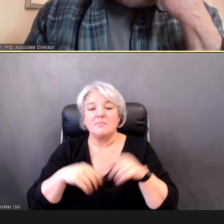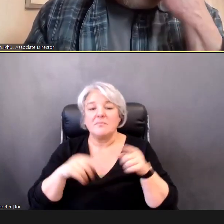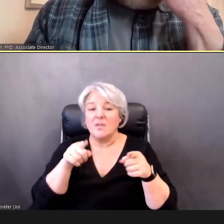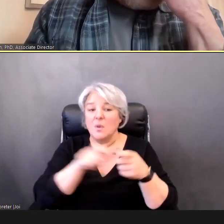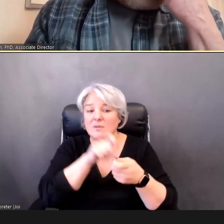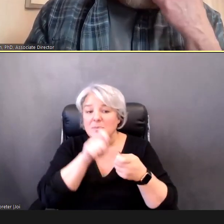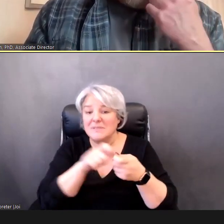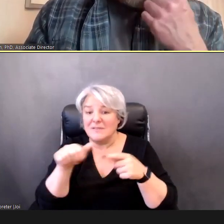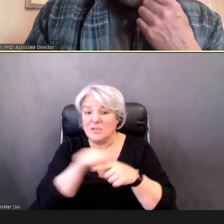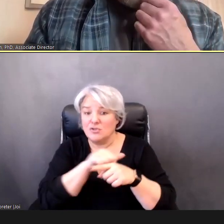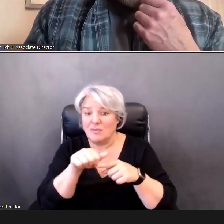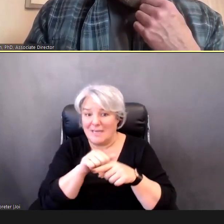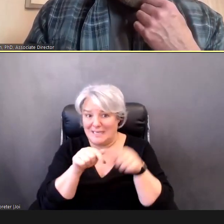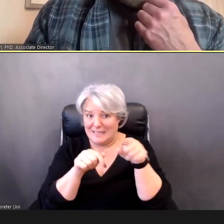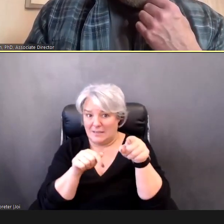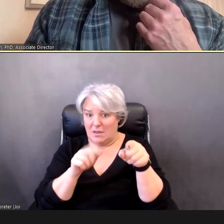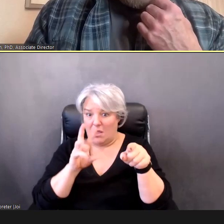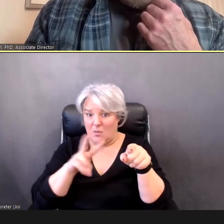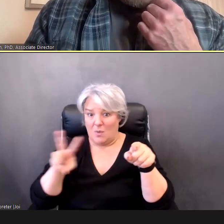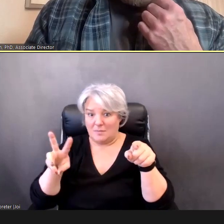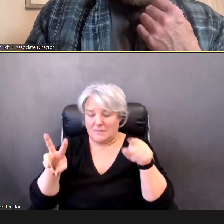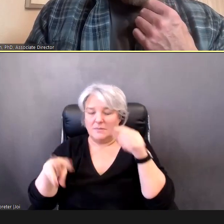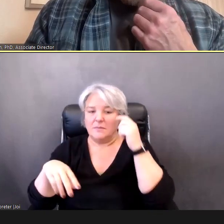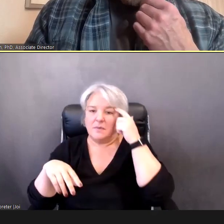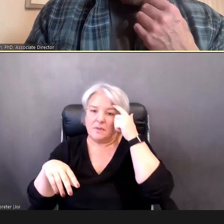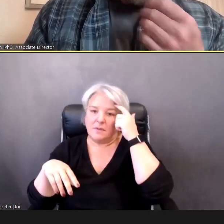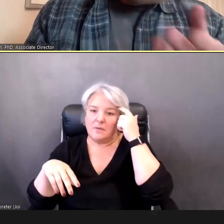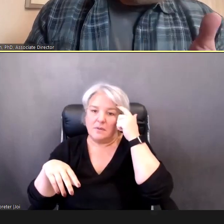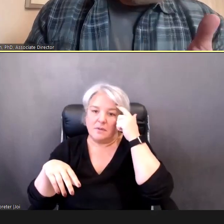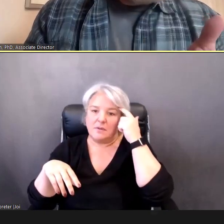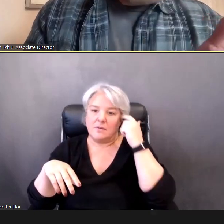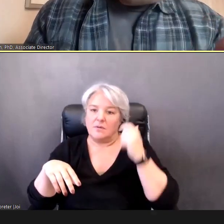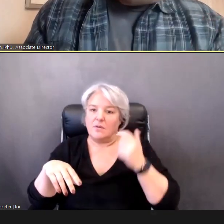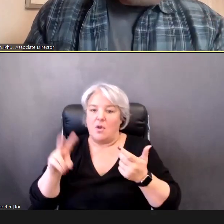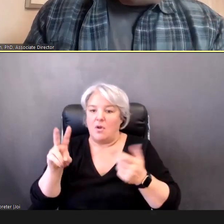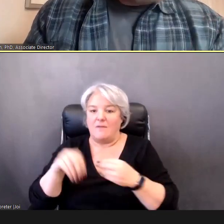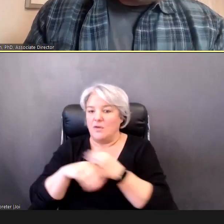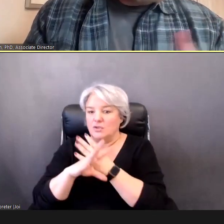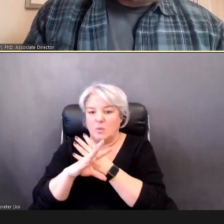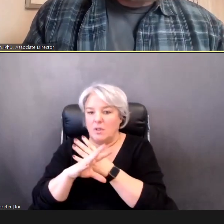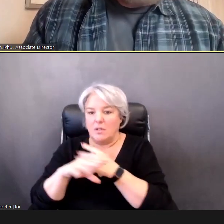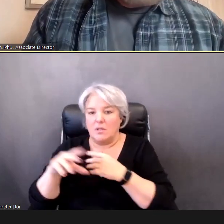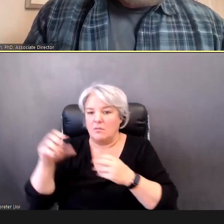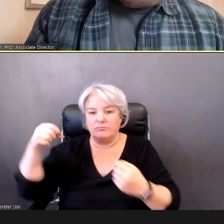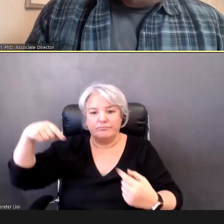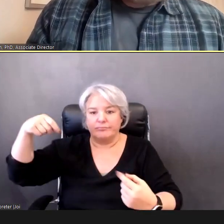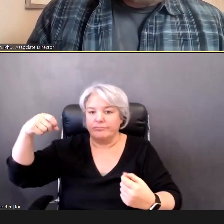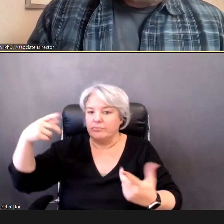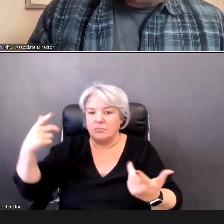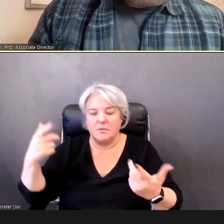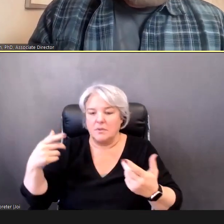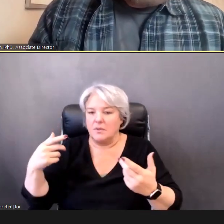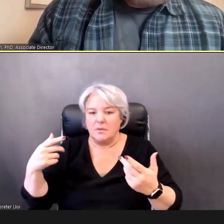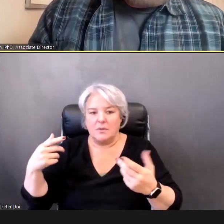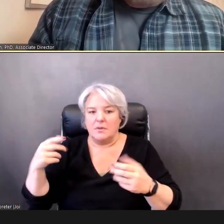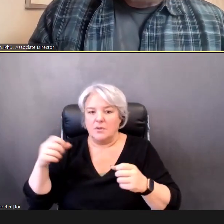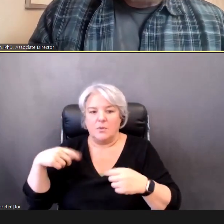resources there are um virtual so they